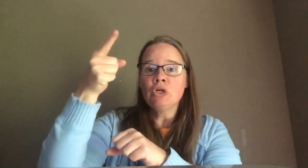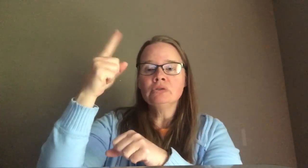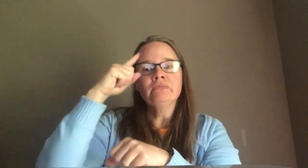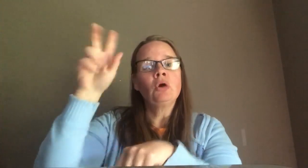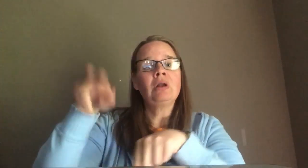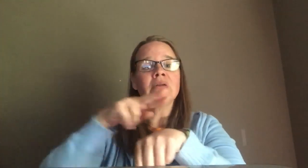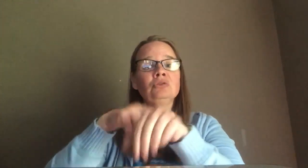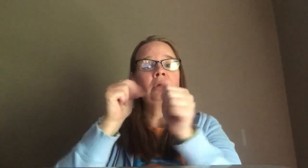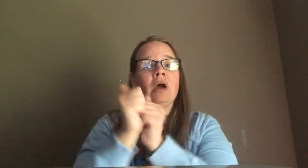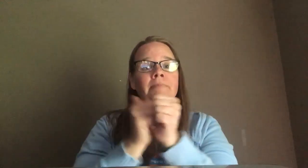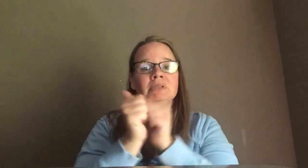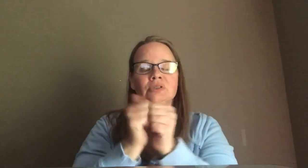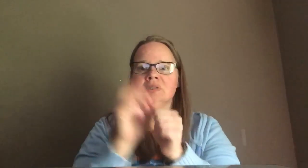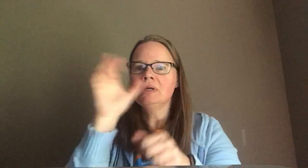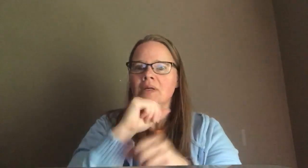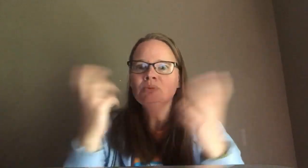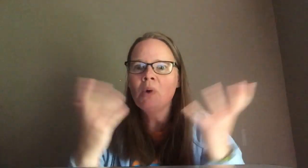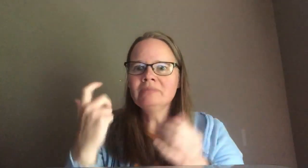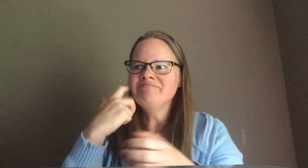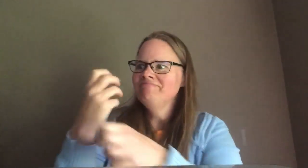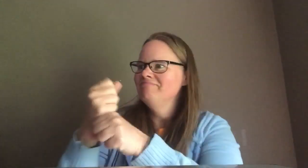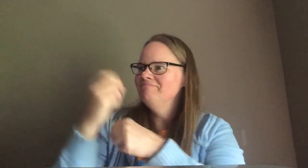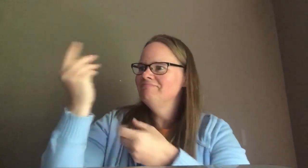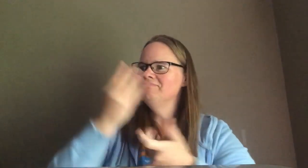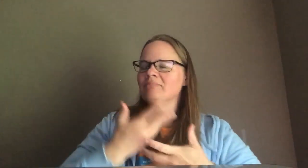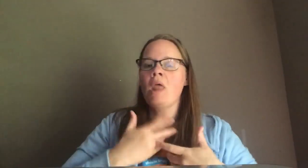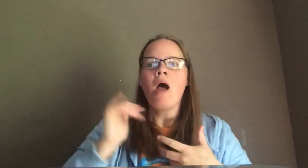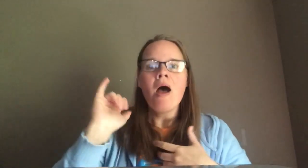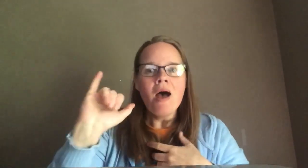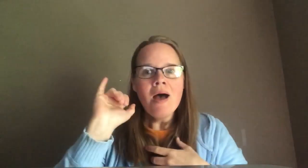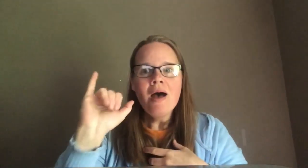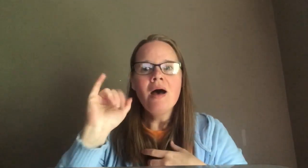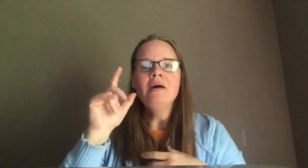won 1st place for the national competition!